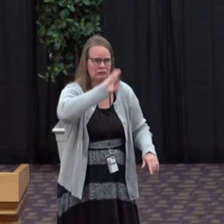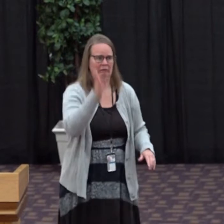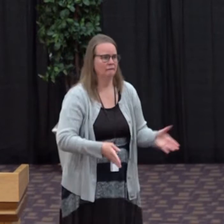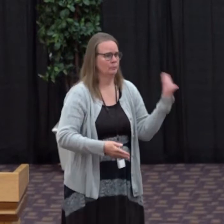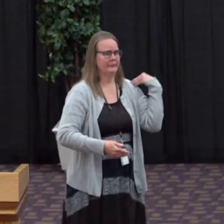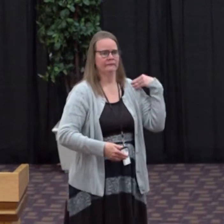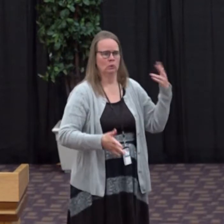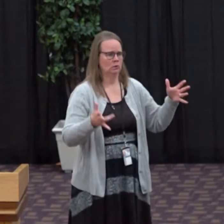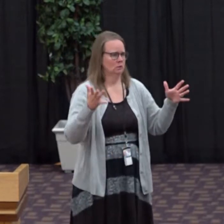From A to Z.